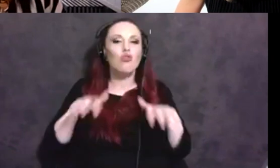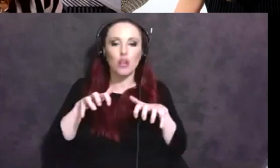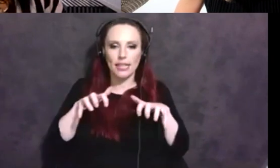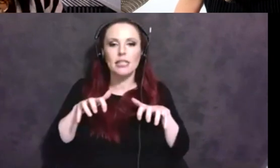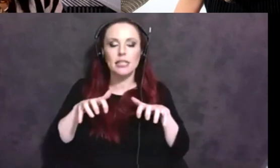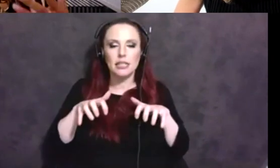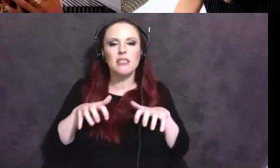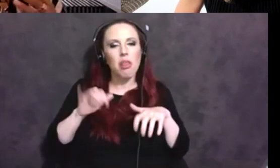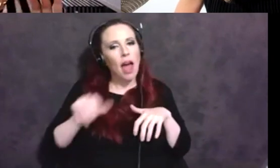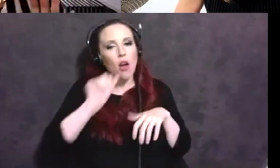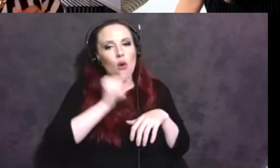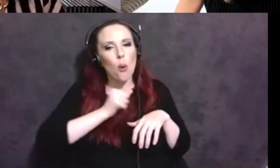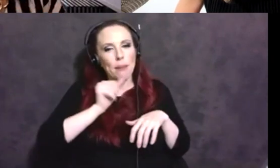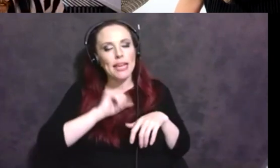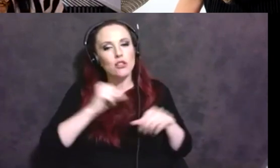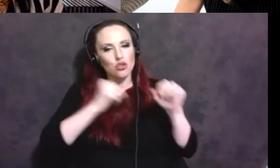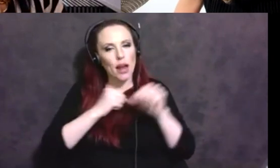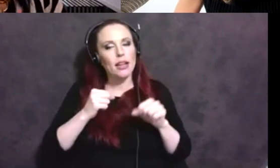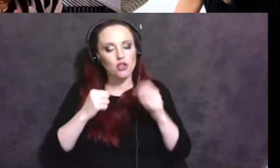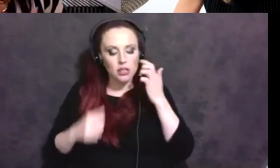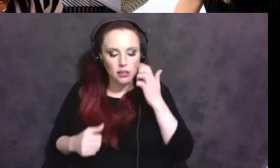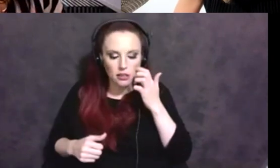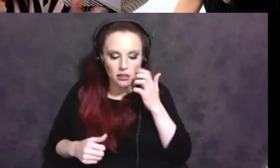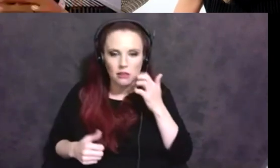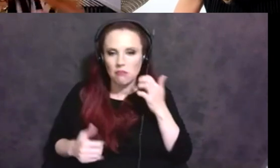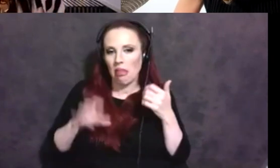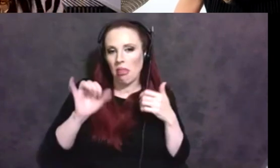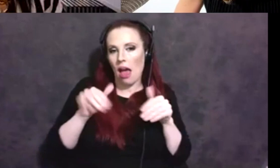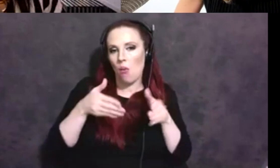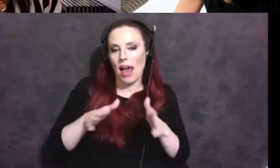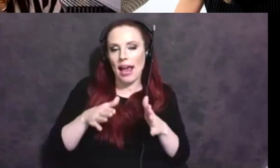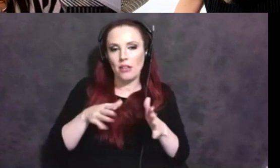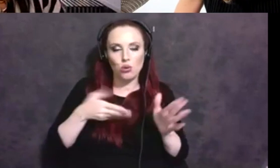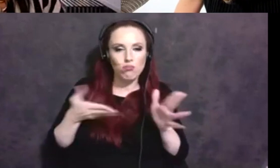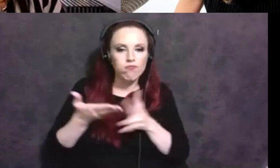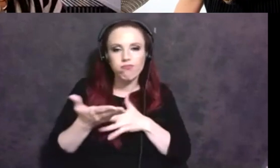once. For those first few weeks, I couldn't feel anything. I could tell my body was frozen.